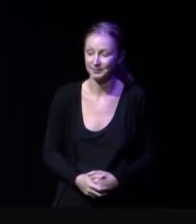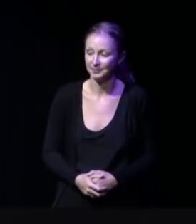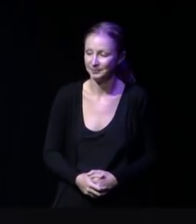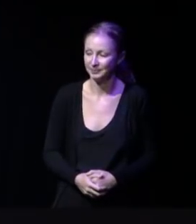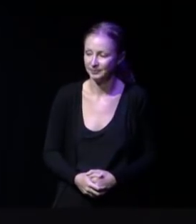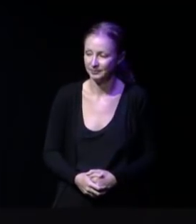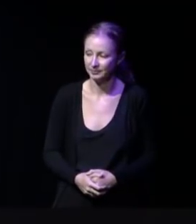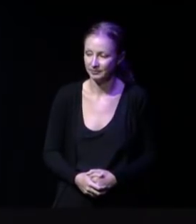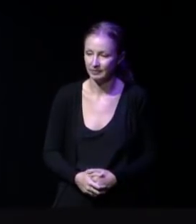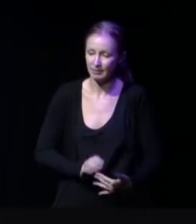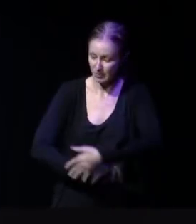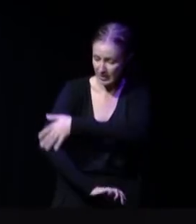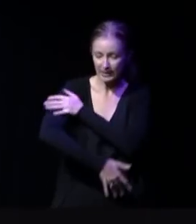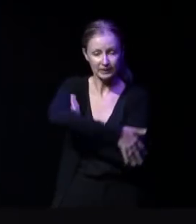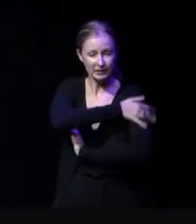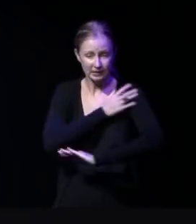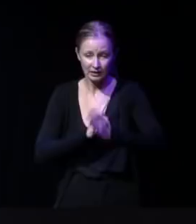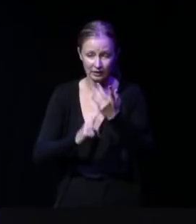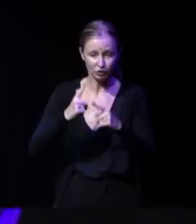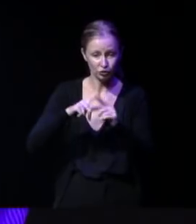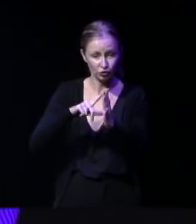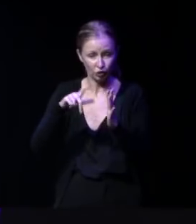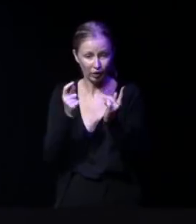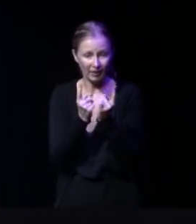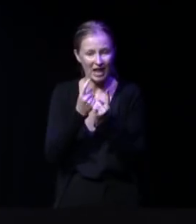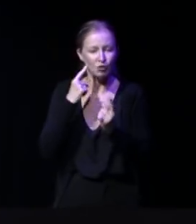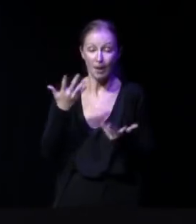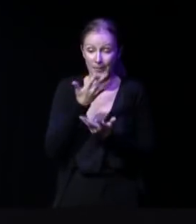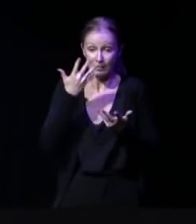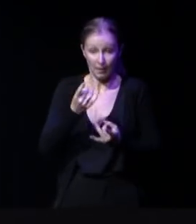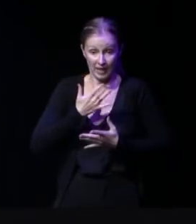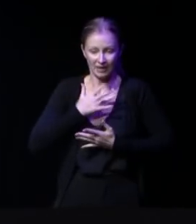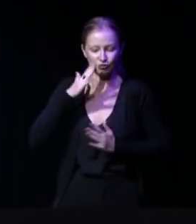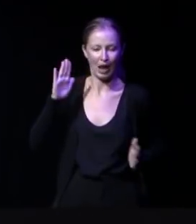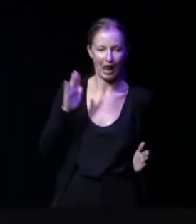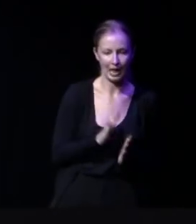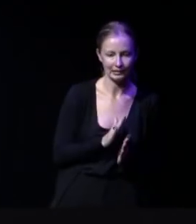We coat ourselves in toxic potions to smell less like ourselves and more like scents devised in laboratories